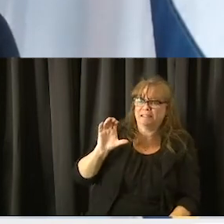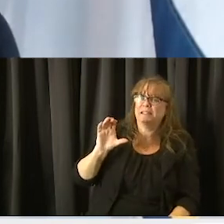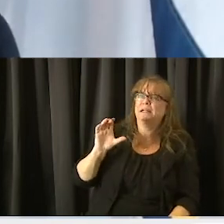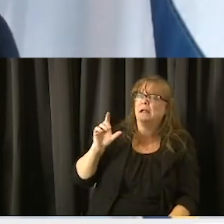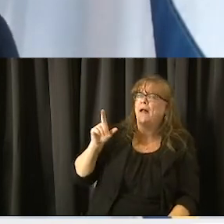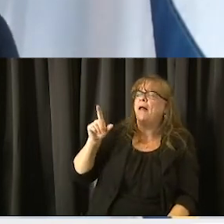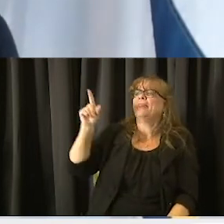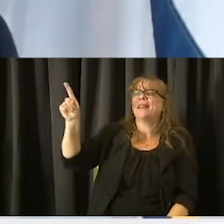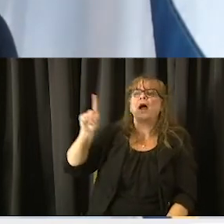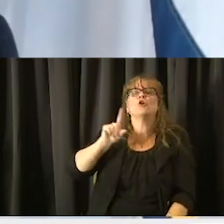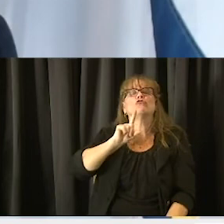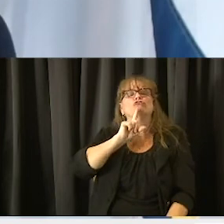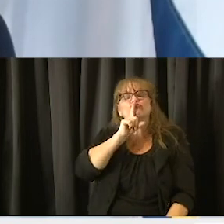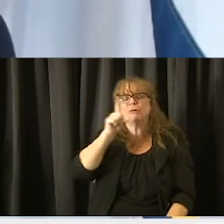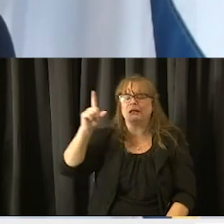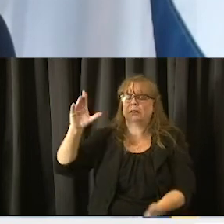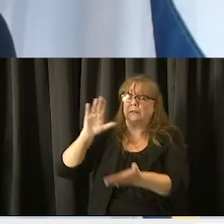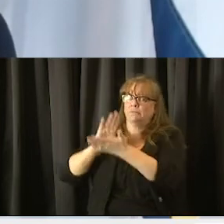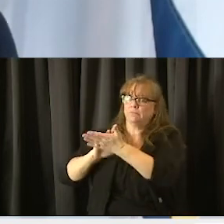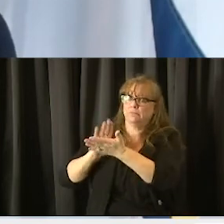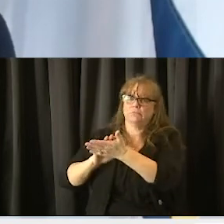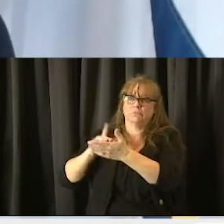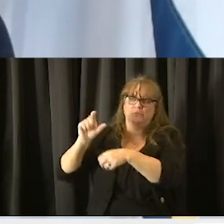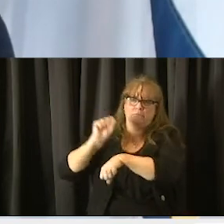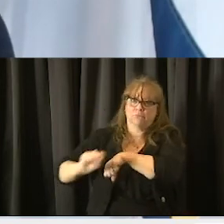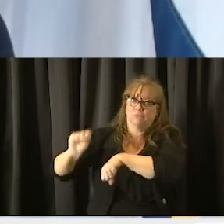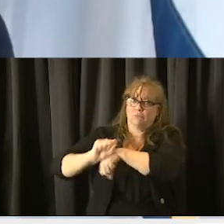they were involved with the announcement and and obviously they knew that somewhere we discovered